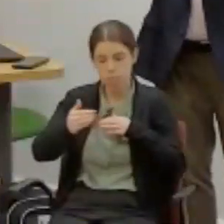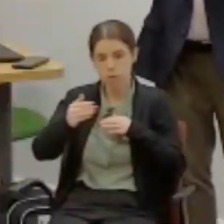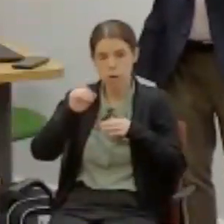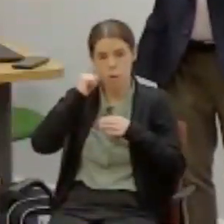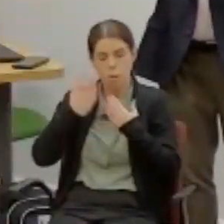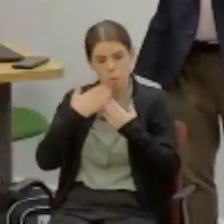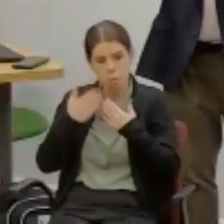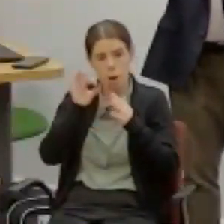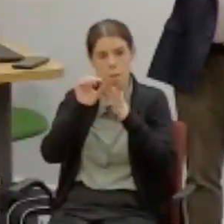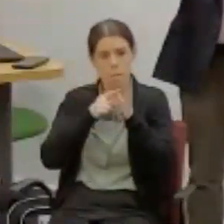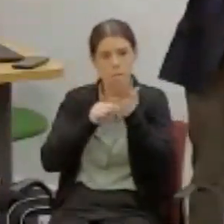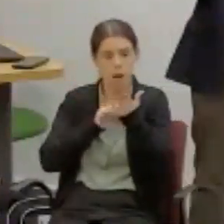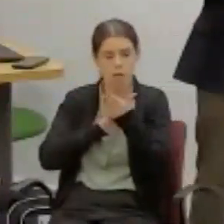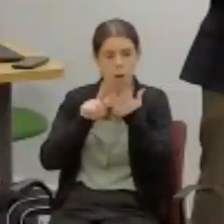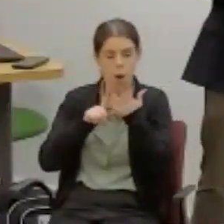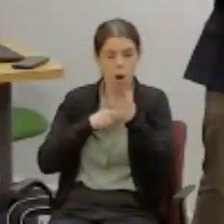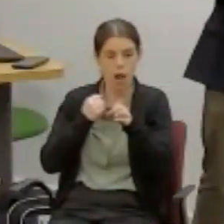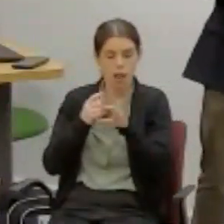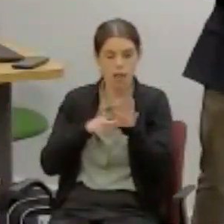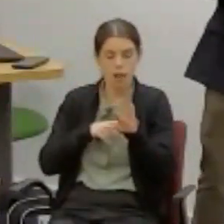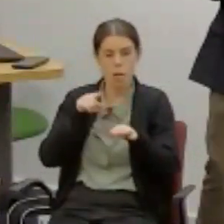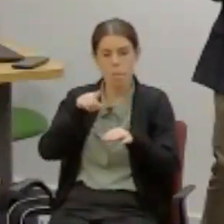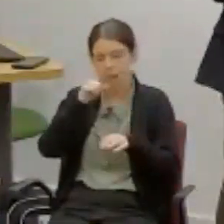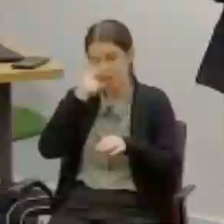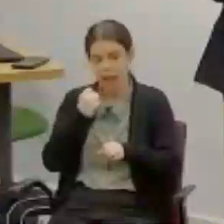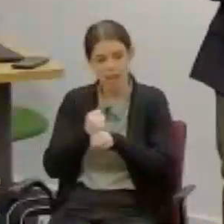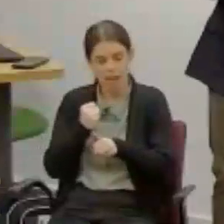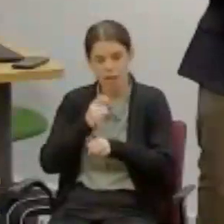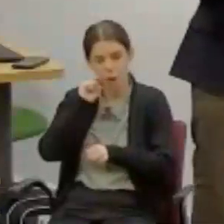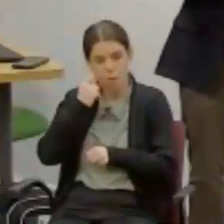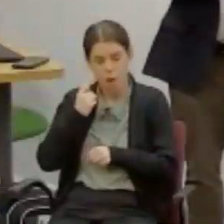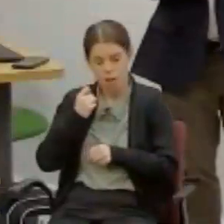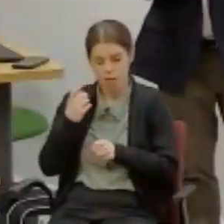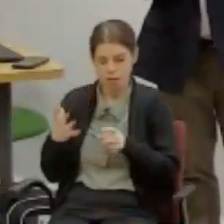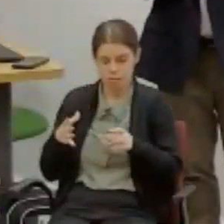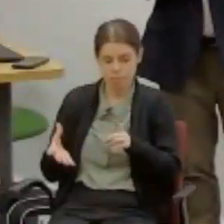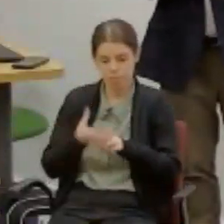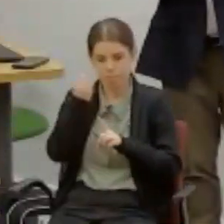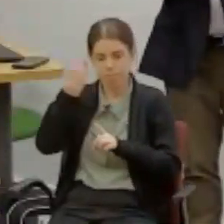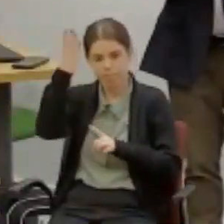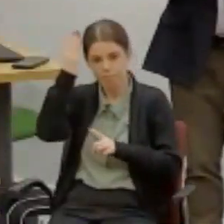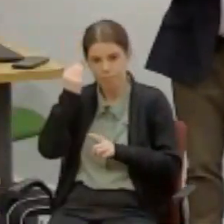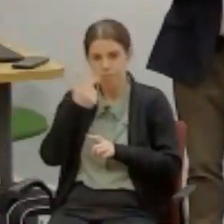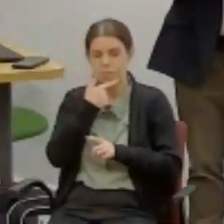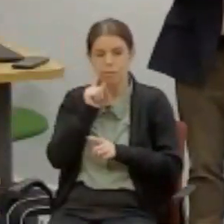you have, more than likely it is, you'll have to dementia that no guarantee. So, what we can do. What we can see is we can see people who drop dead at 90.